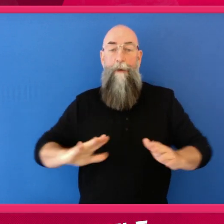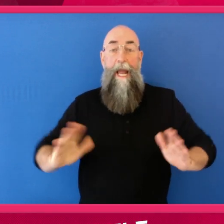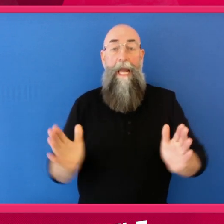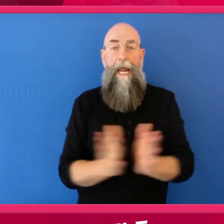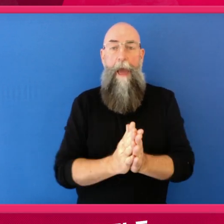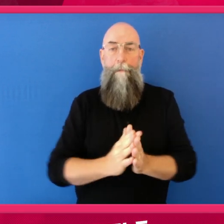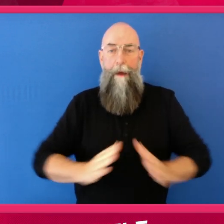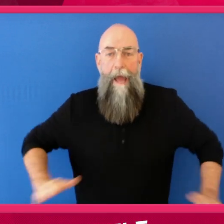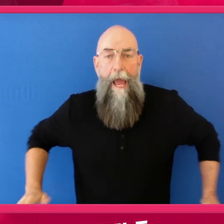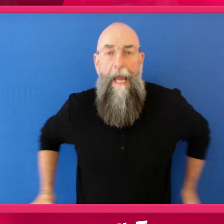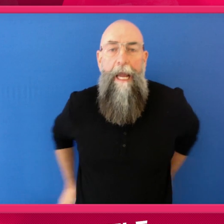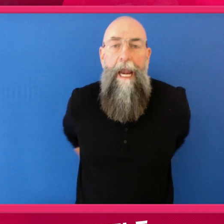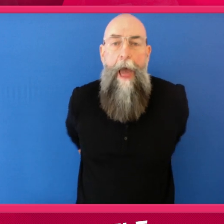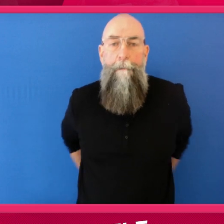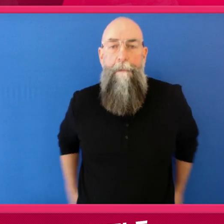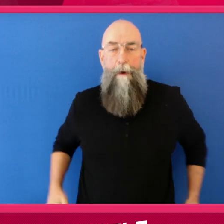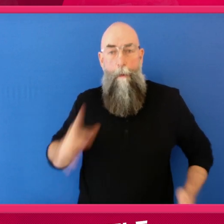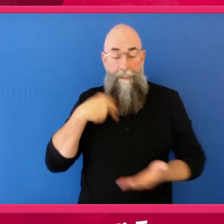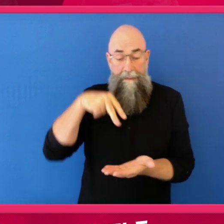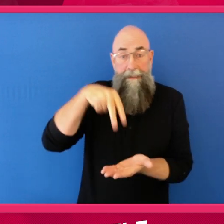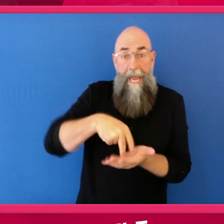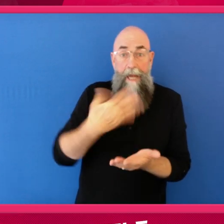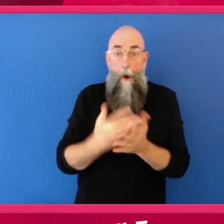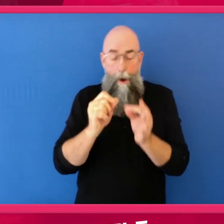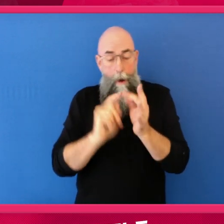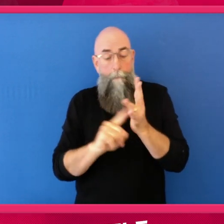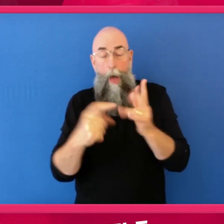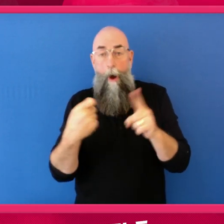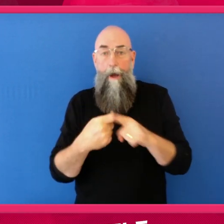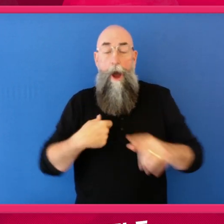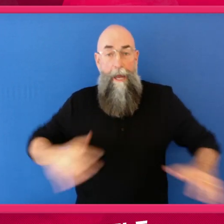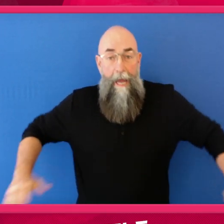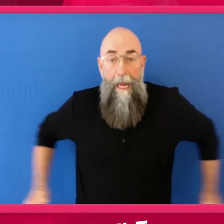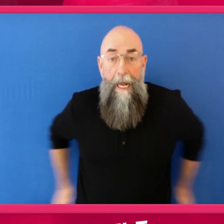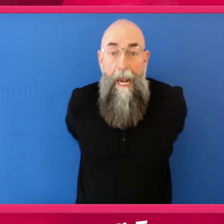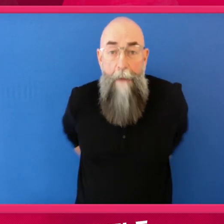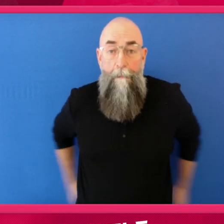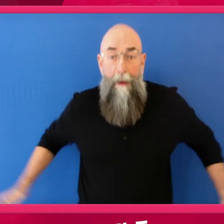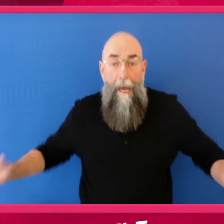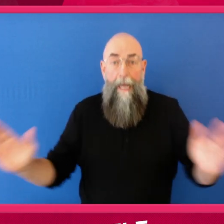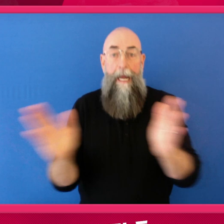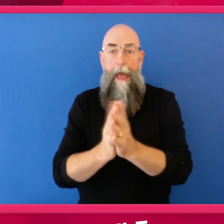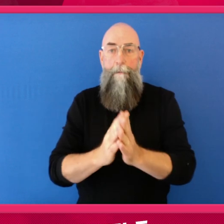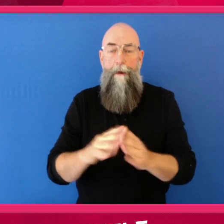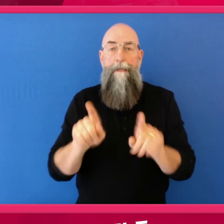while you're on the blocks, just two claps, one behind the back and one in front just to really settle you. I think that's the only thing that you can say is slightly superstitious,